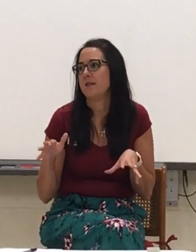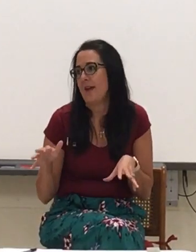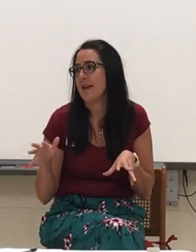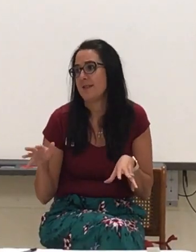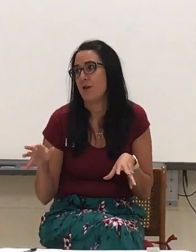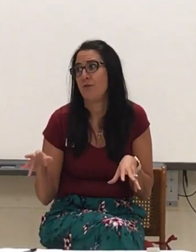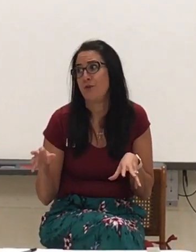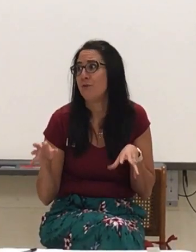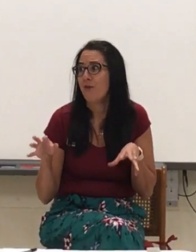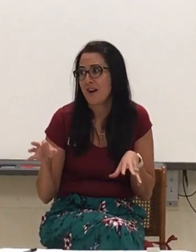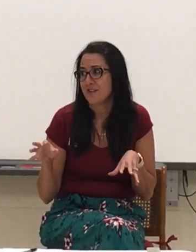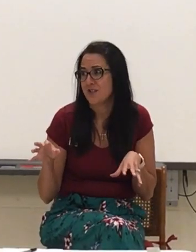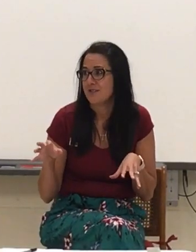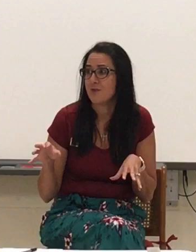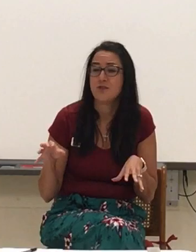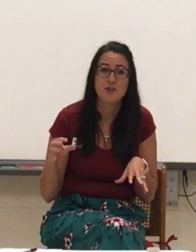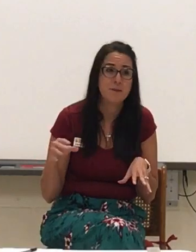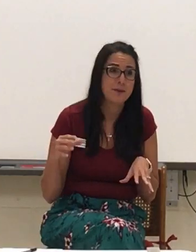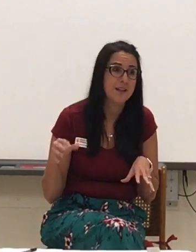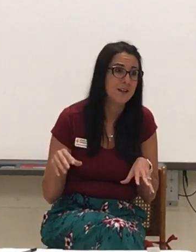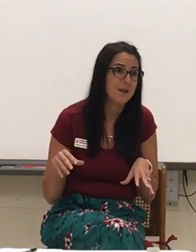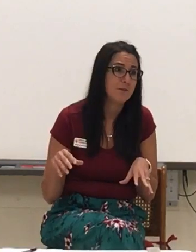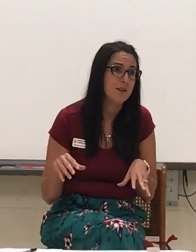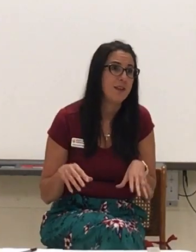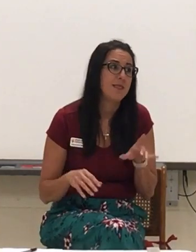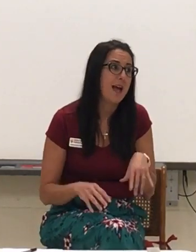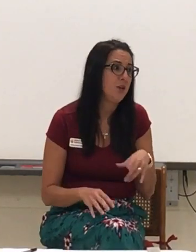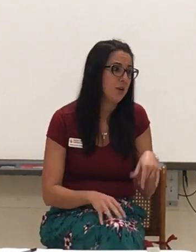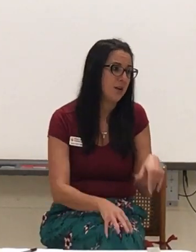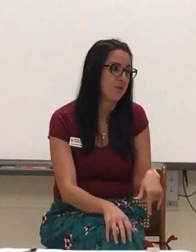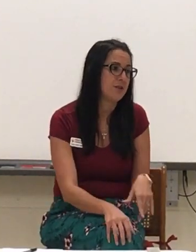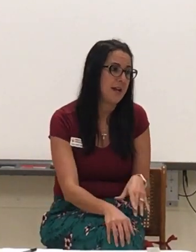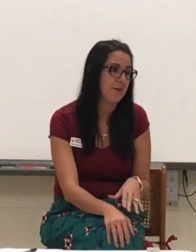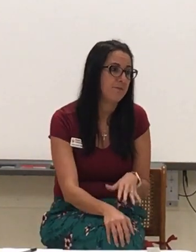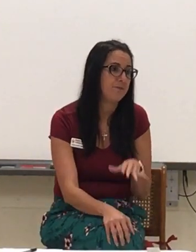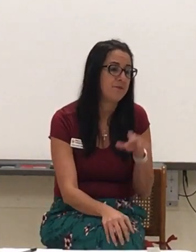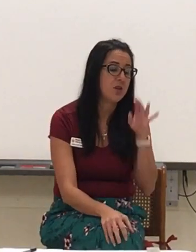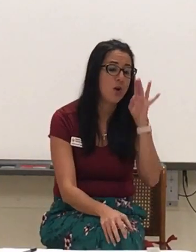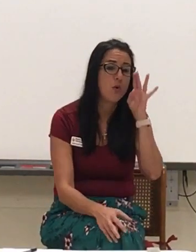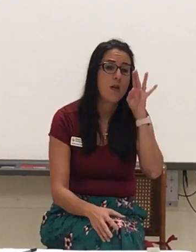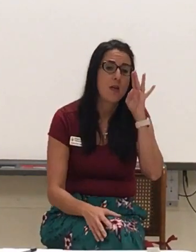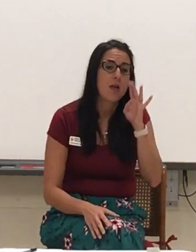of ASL for you watch so that you can pick it up that you can understand so